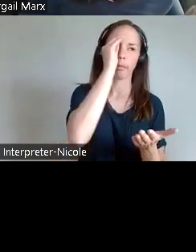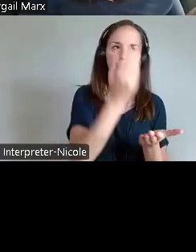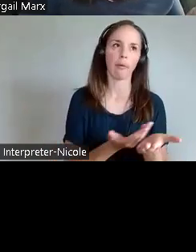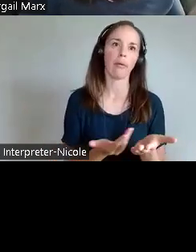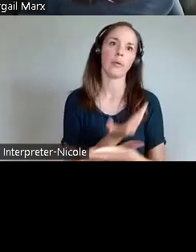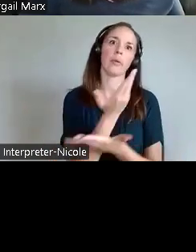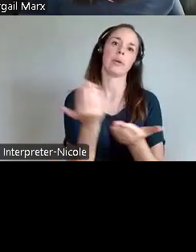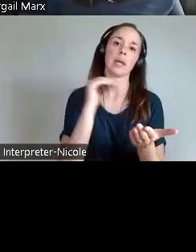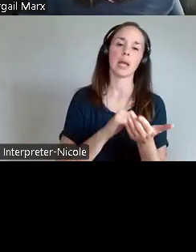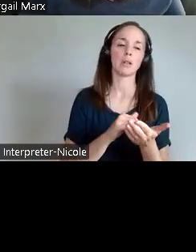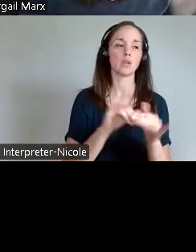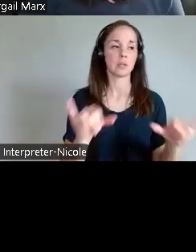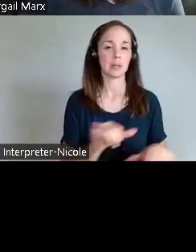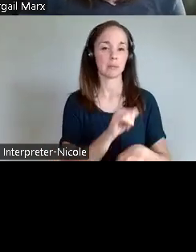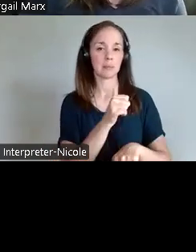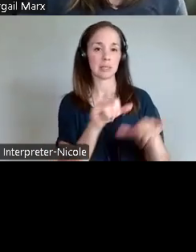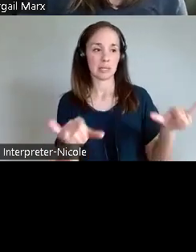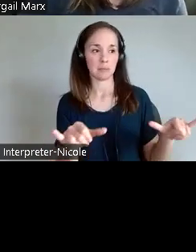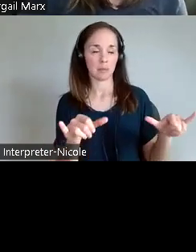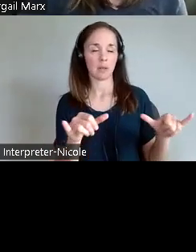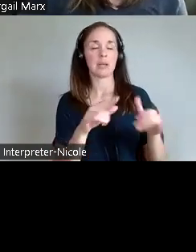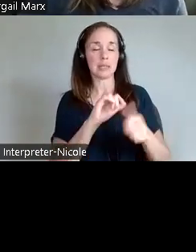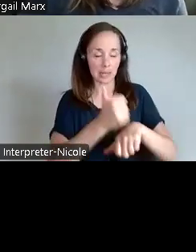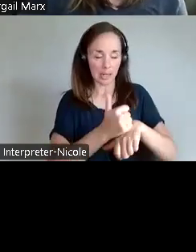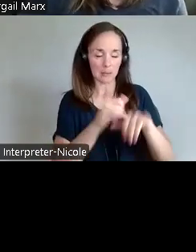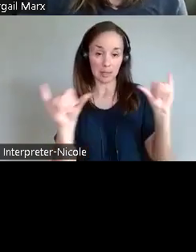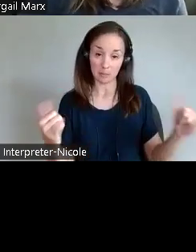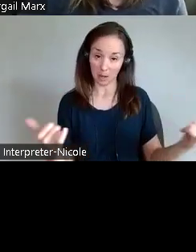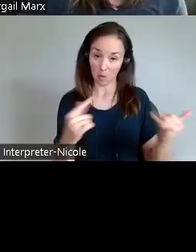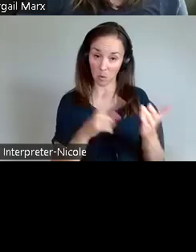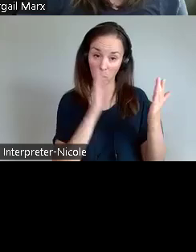right now with his hands, but down the road if he experiences more motor progression,